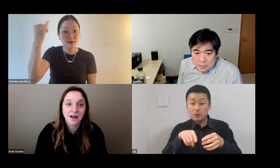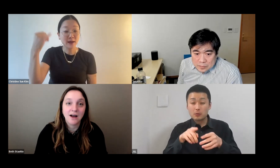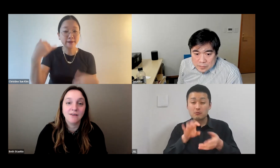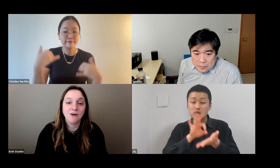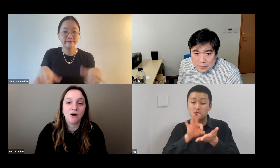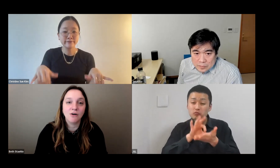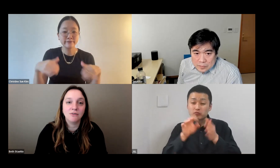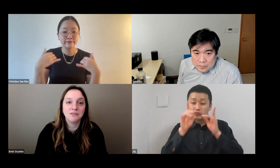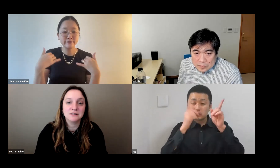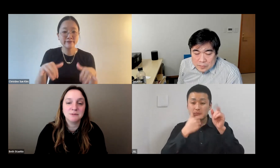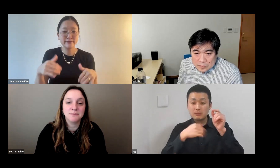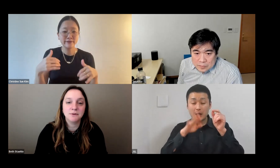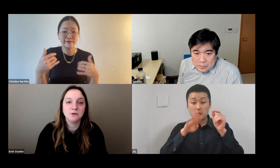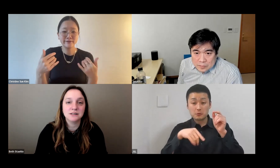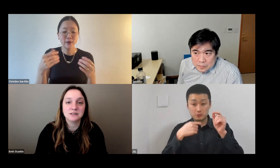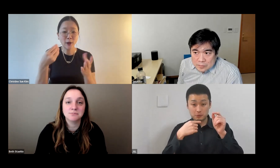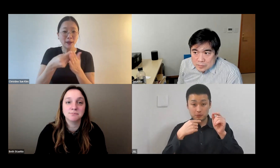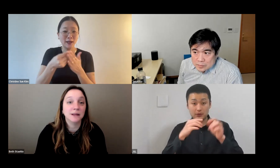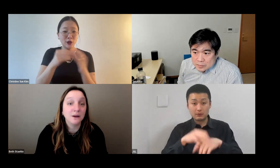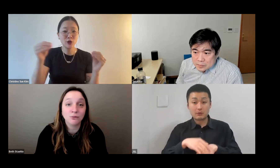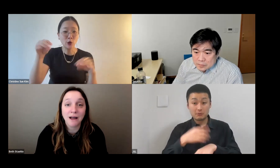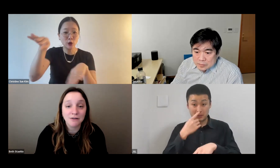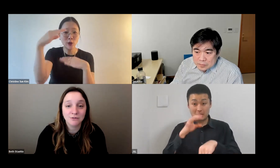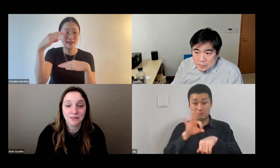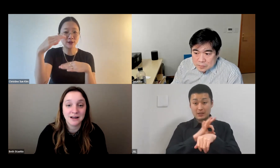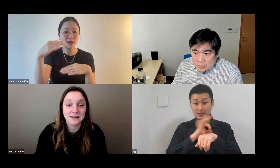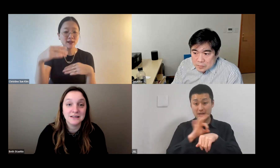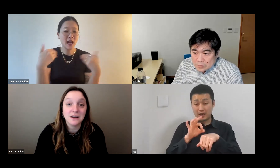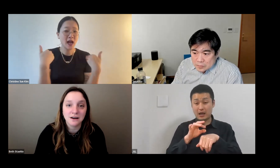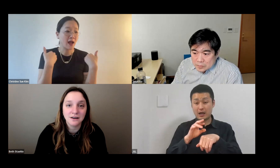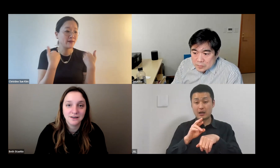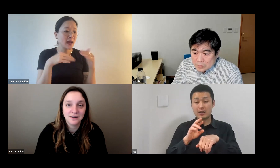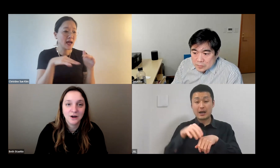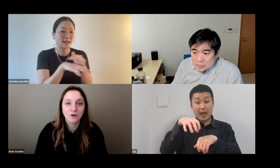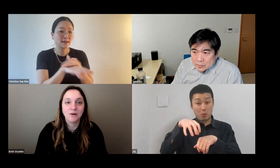of all these people who get to play around with an idea, right?